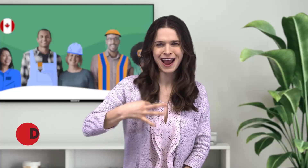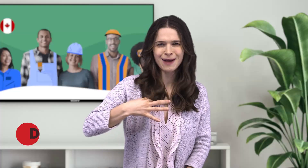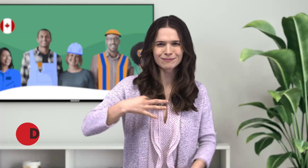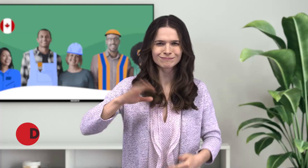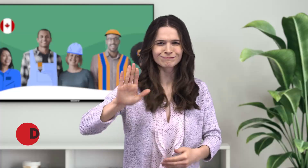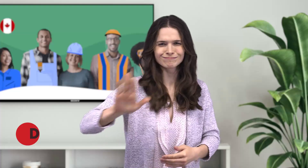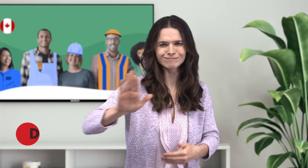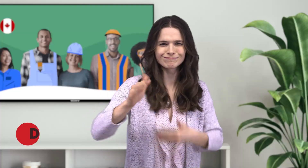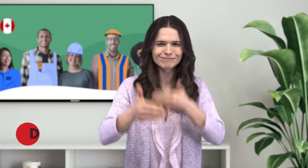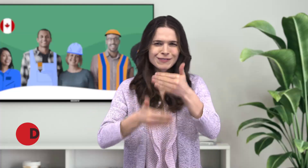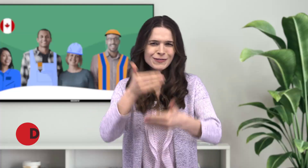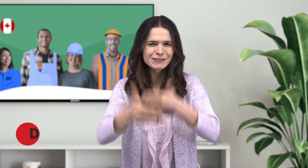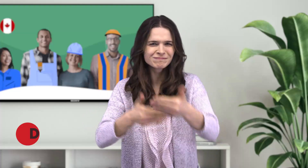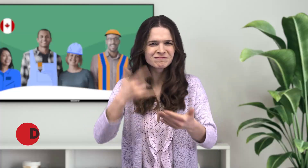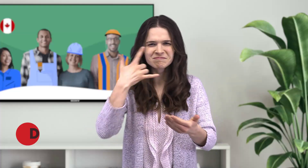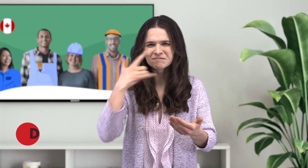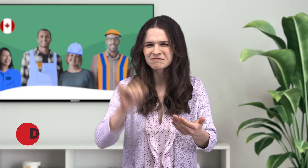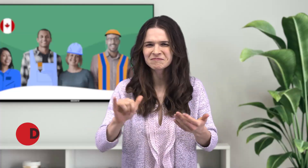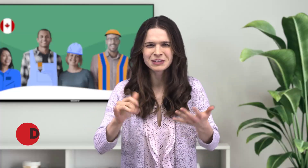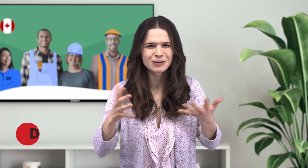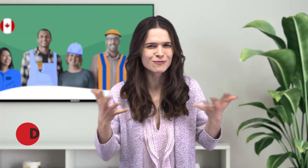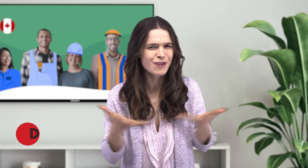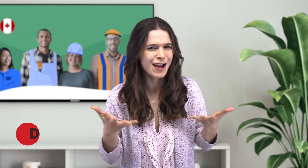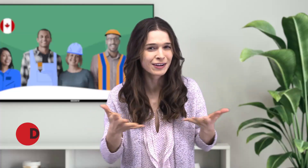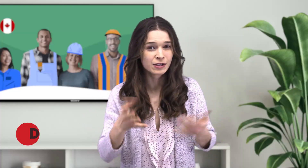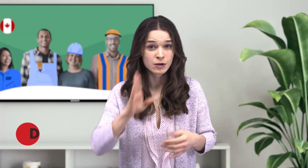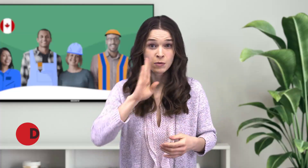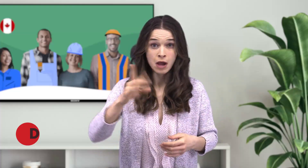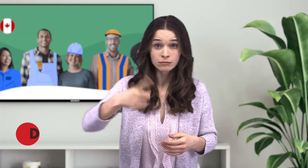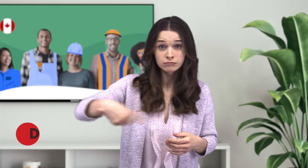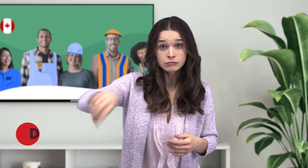[Nicole]: What are the application steps? Would applicants be able to